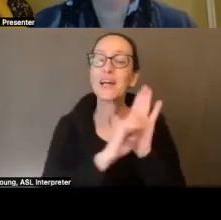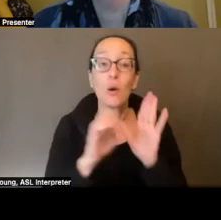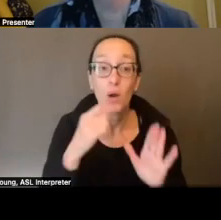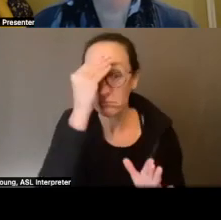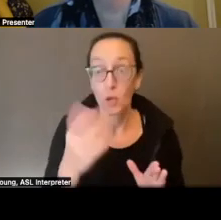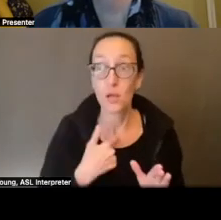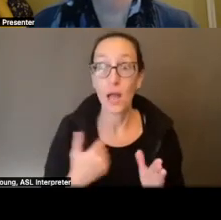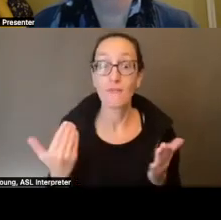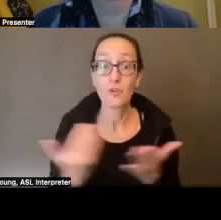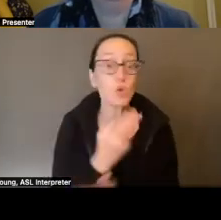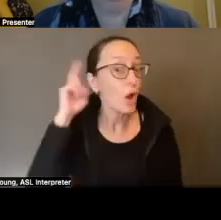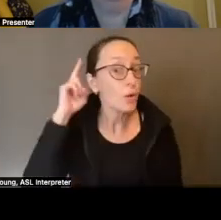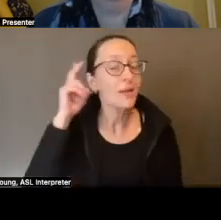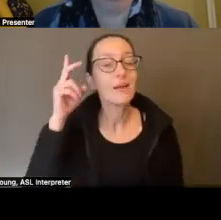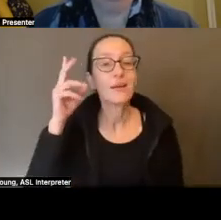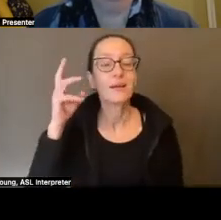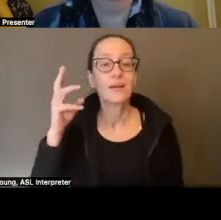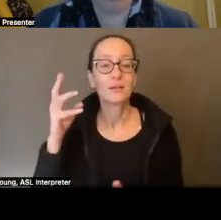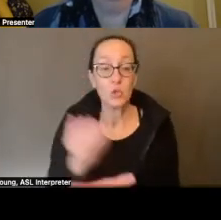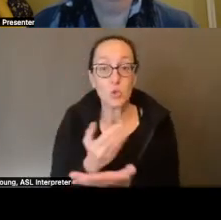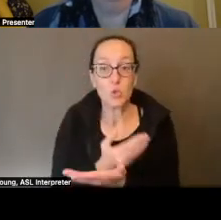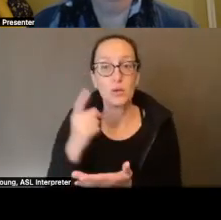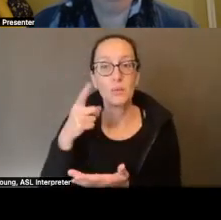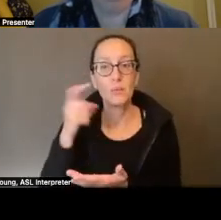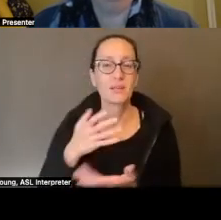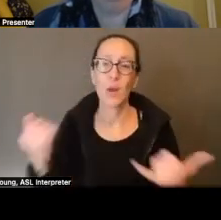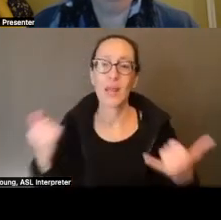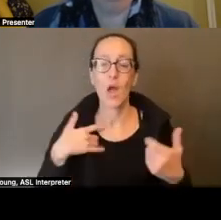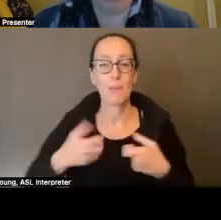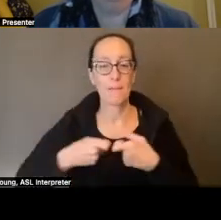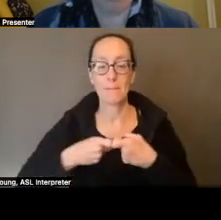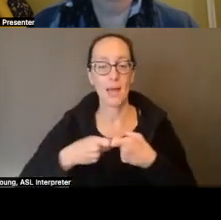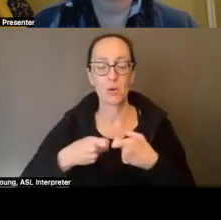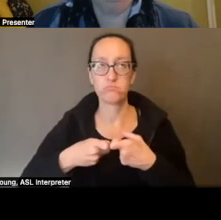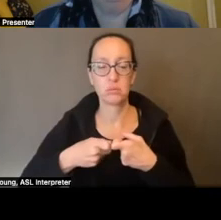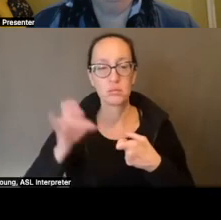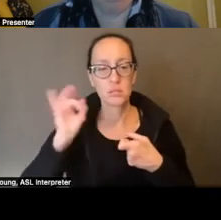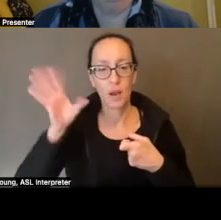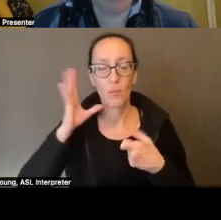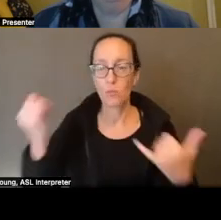because my battery life is terrible. I only get about six hours now.